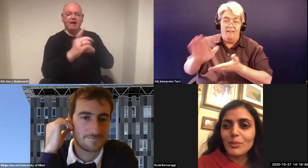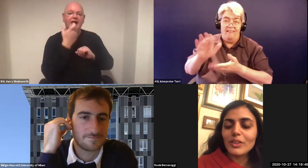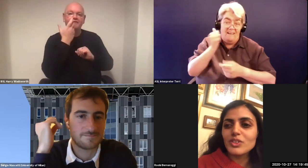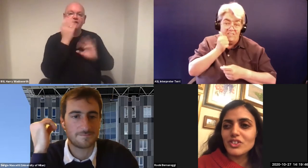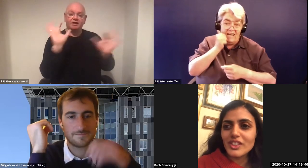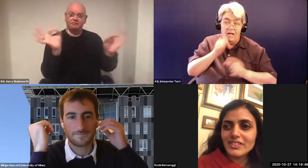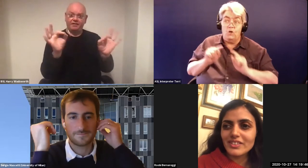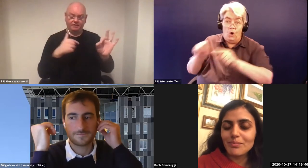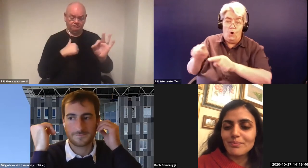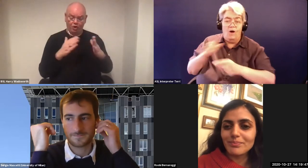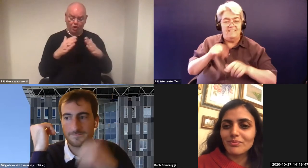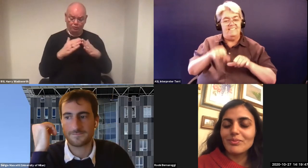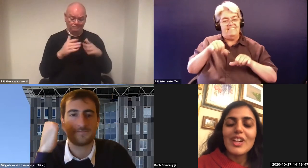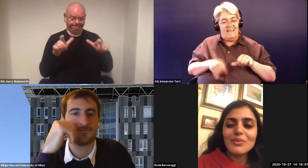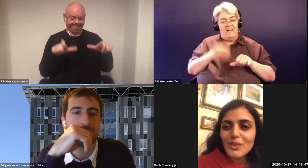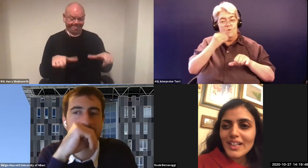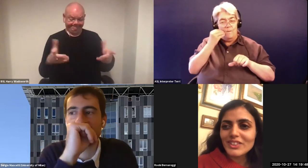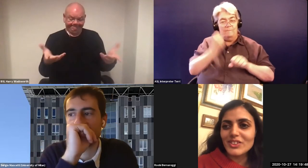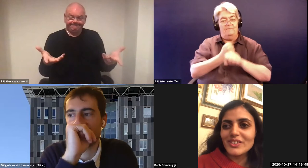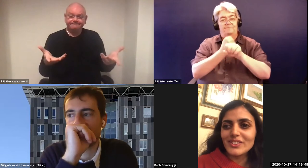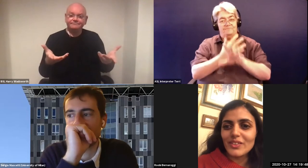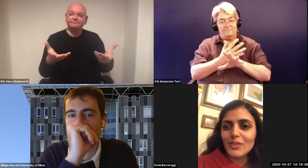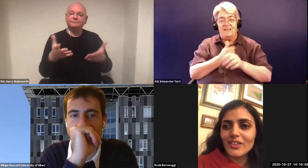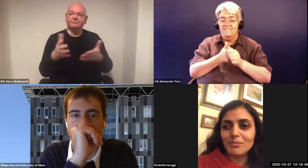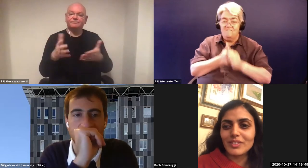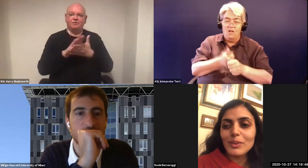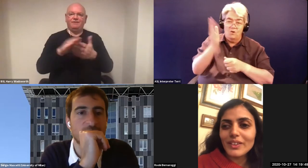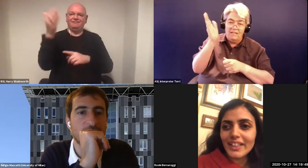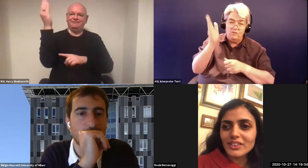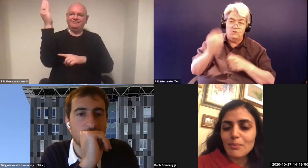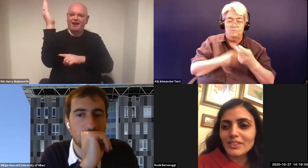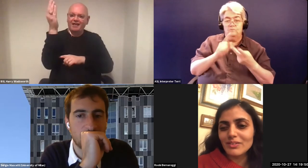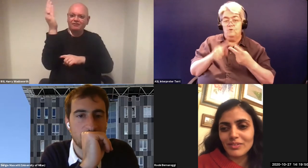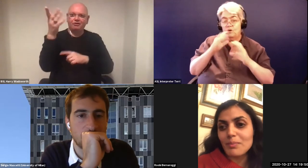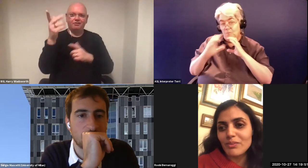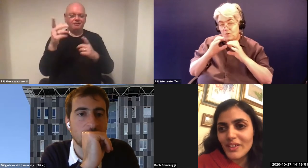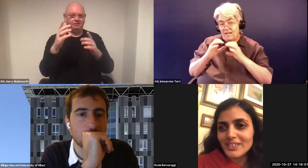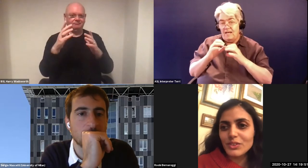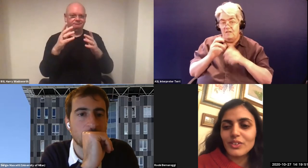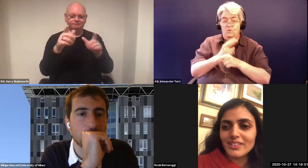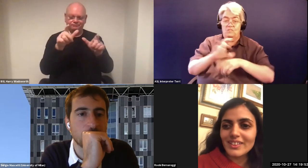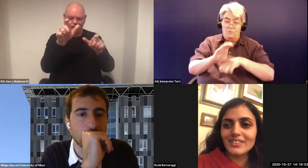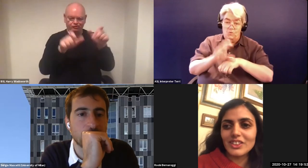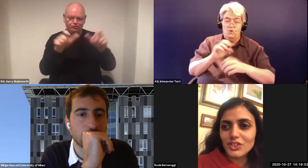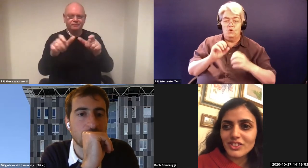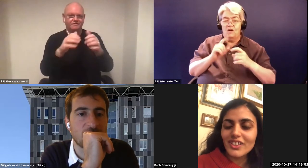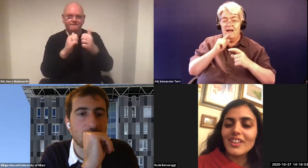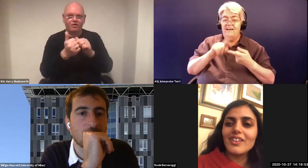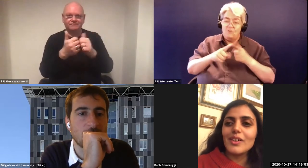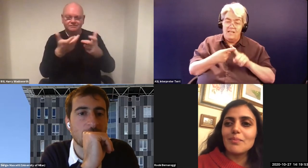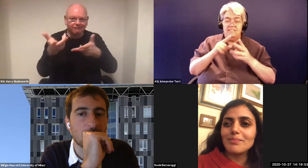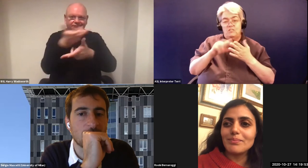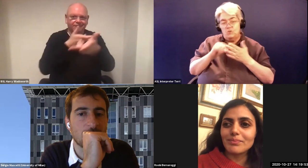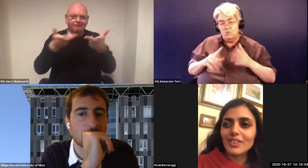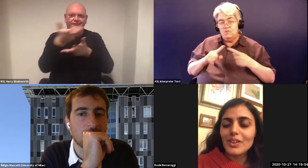we could just um follow lectures or communicate amongst among friends students and teachers um